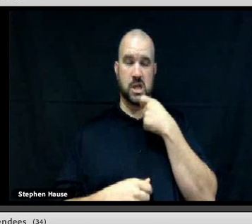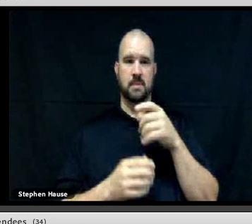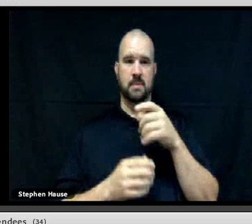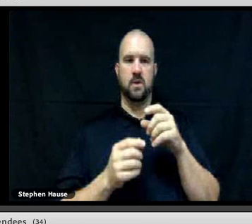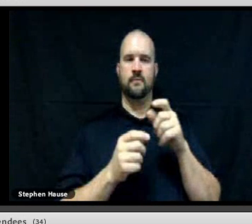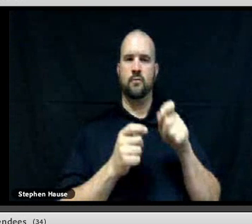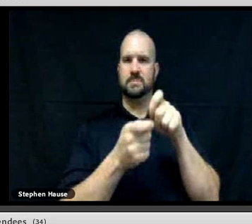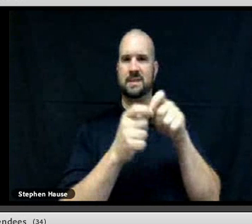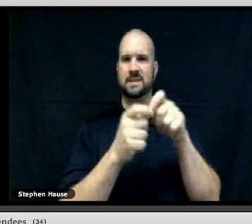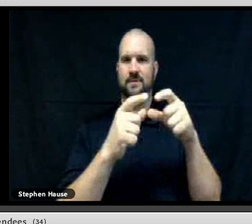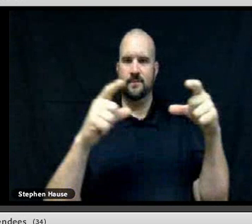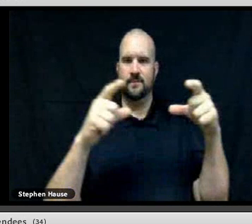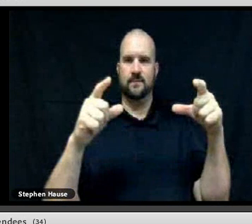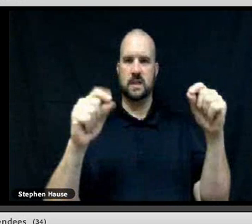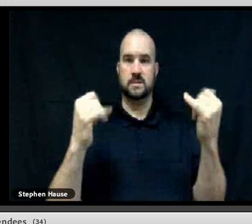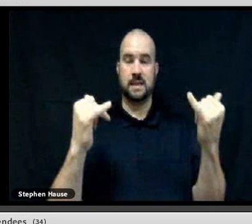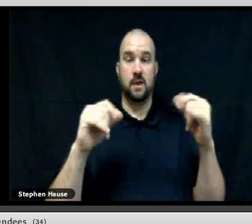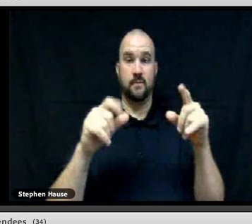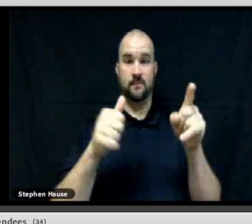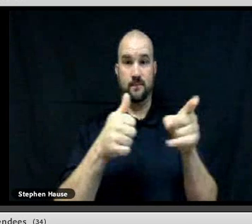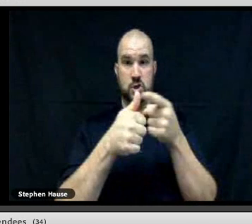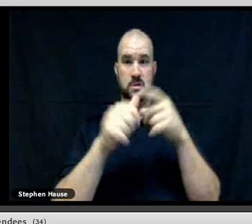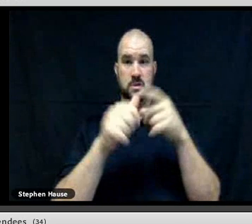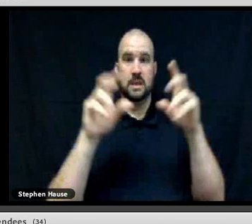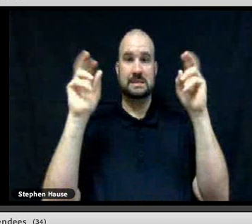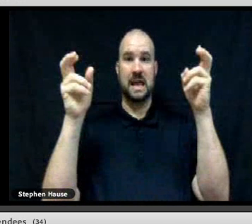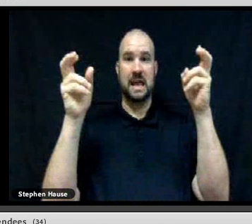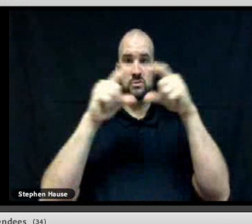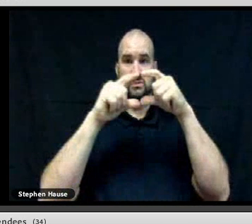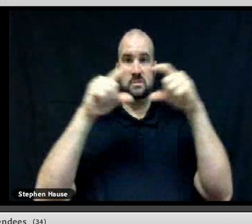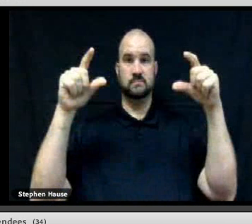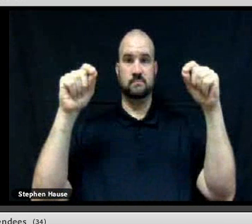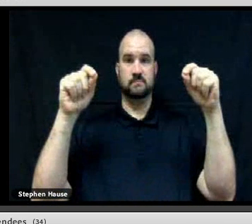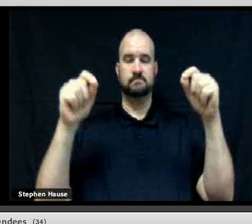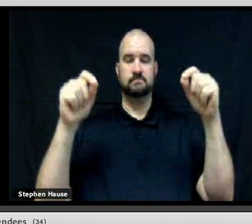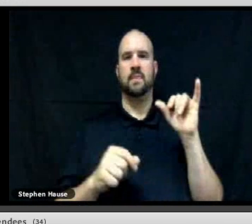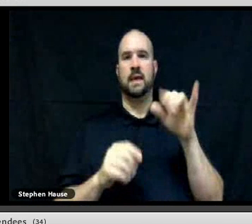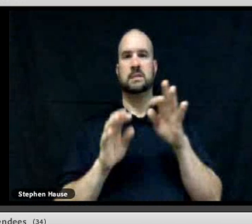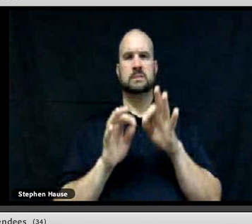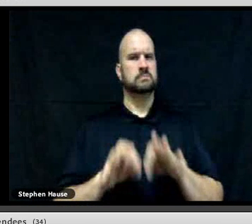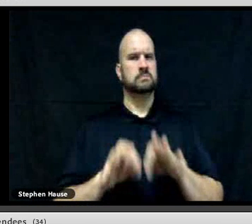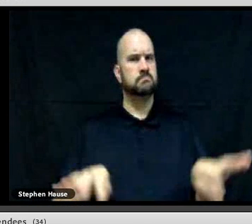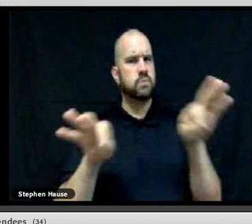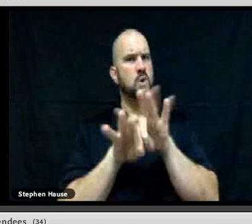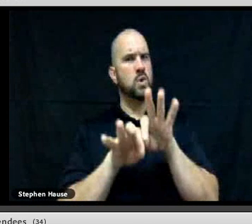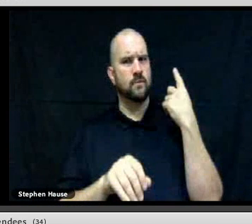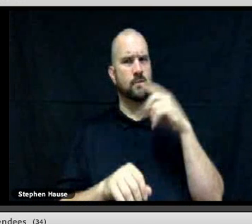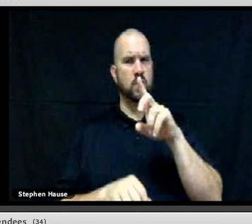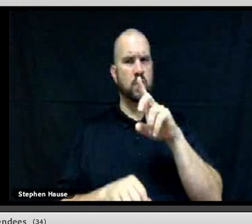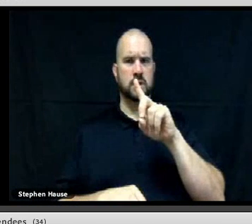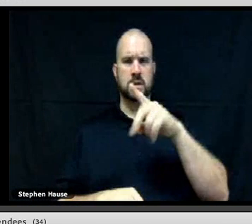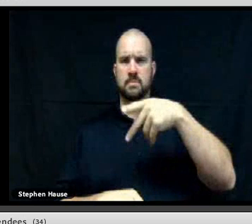Um, titles is a really important one when it comes to DPLA, uh, because it's one of the required fields, um,